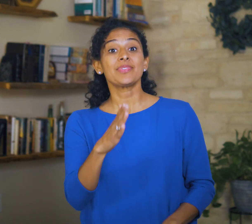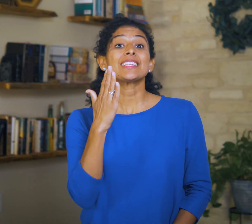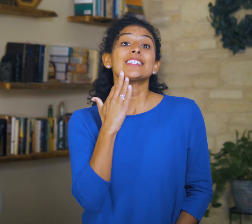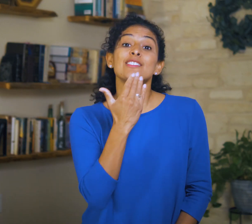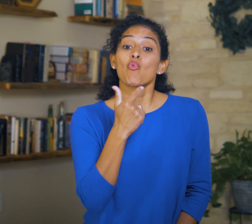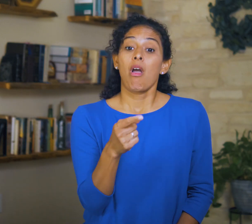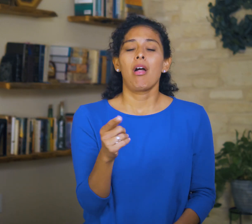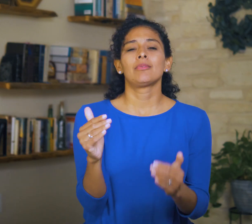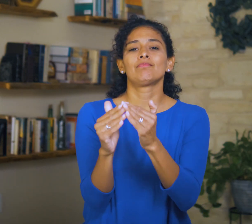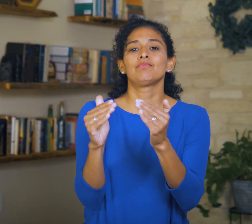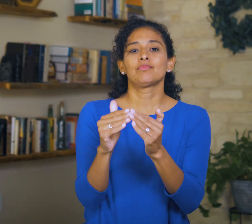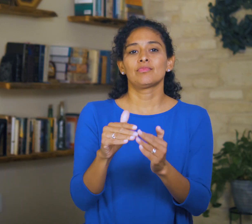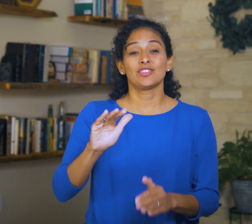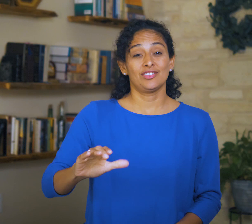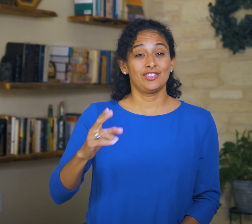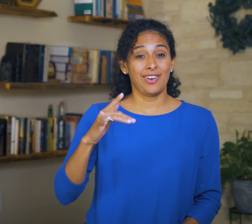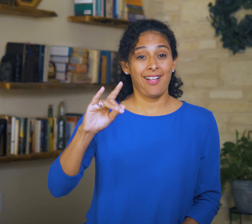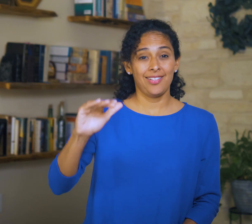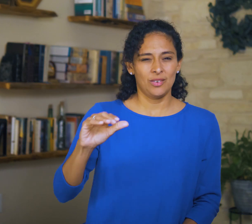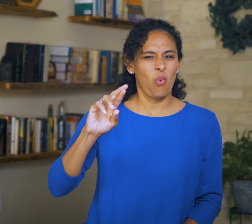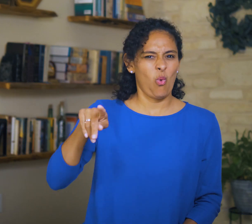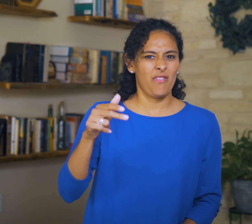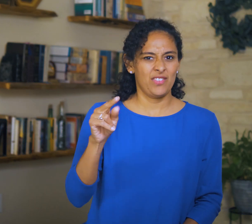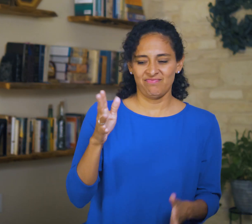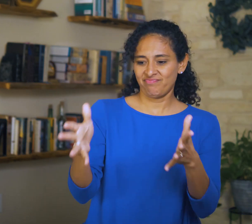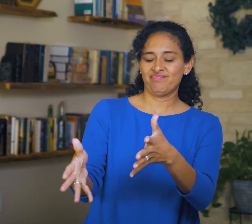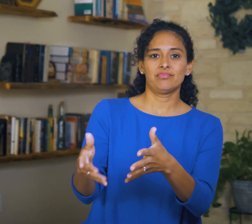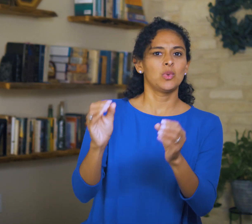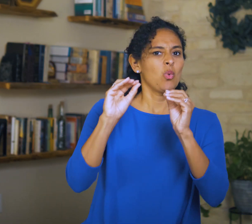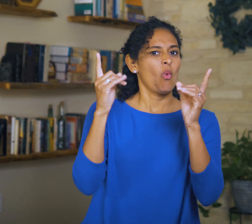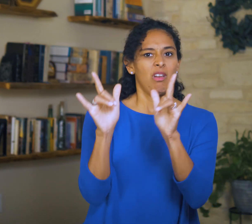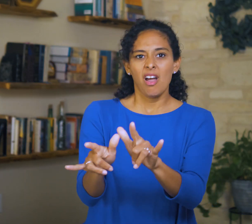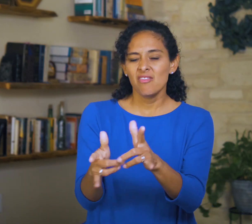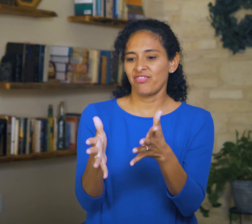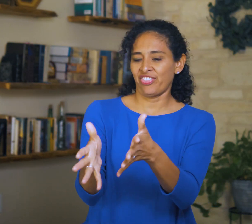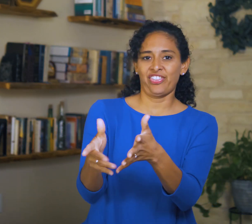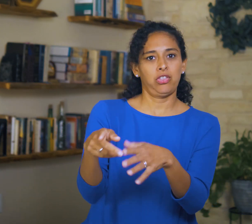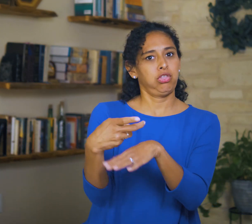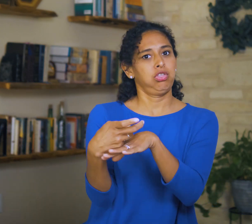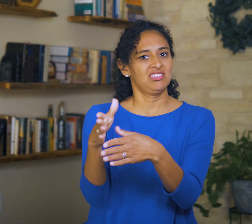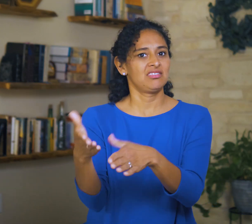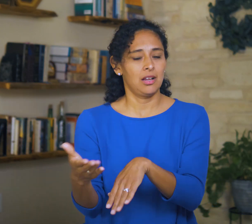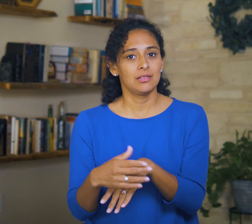Israel is an abandoned orphan, unloved and left to die.